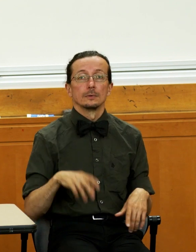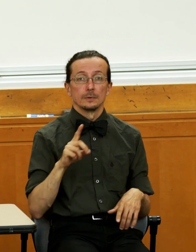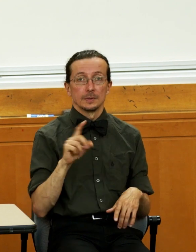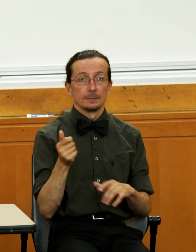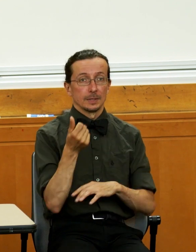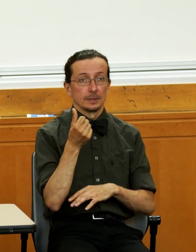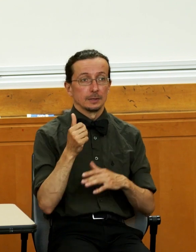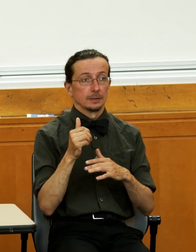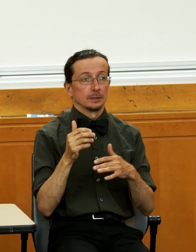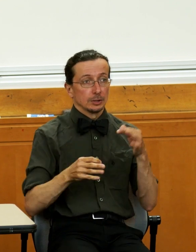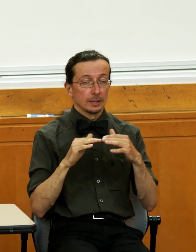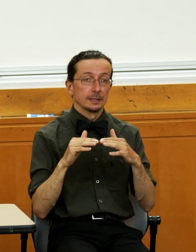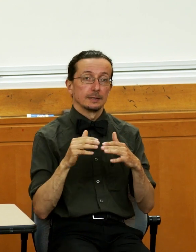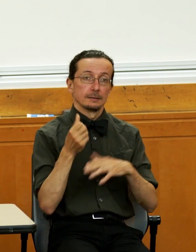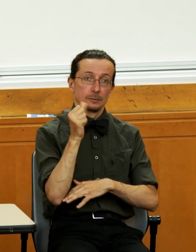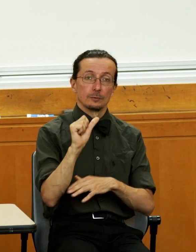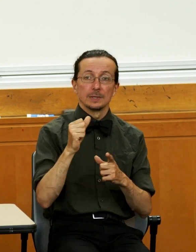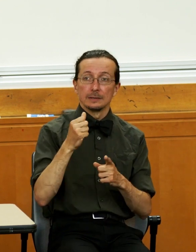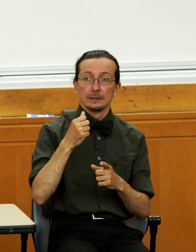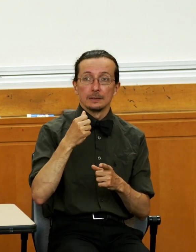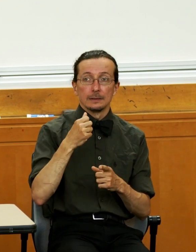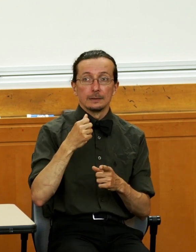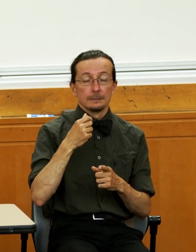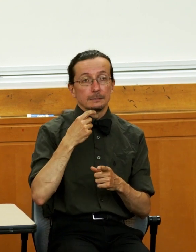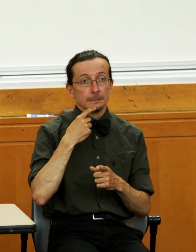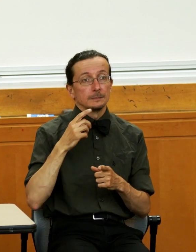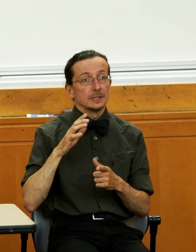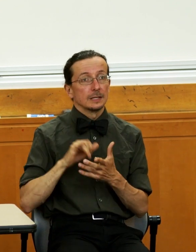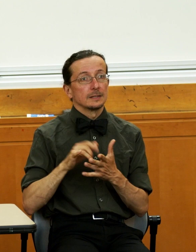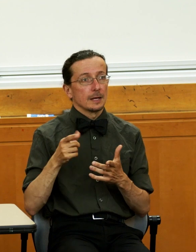Sins Invalid, stated in its Disability Justice primer, “Skin, Tooth, and Bone”,